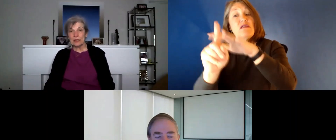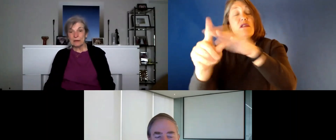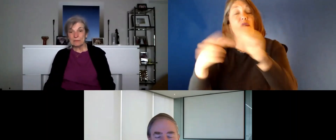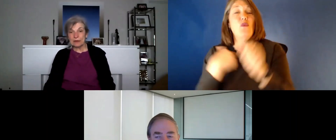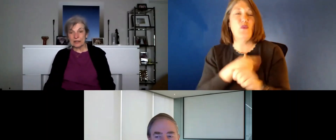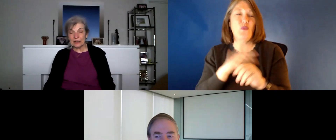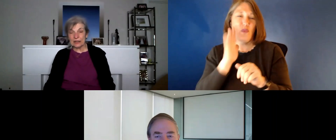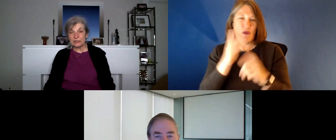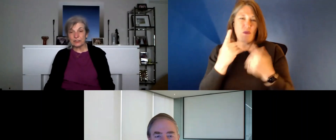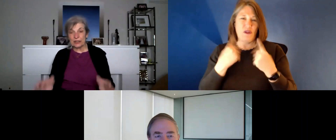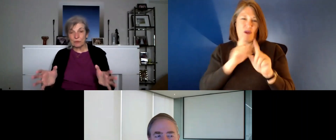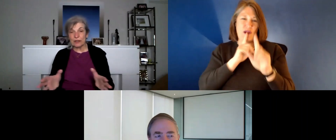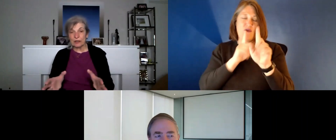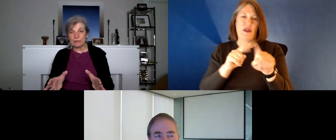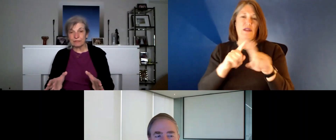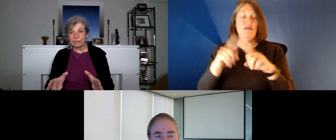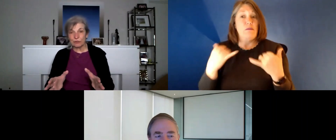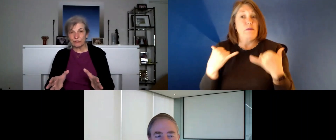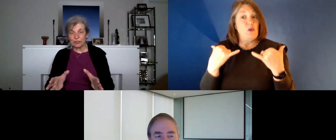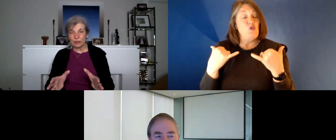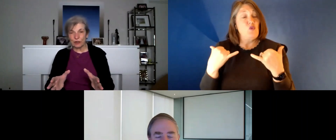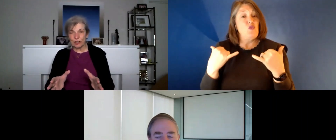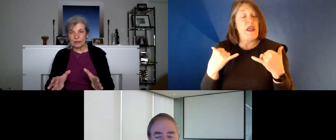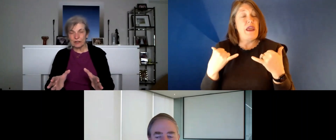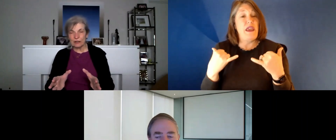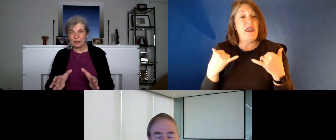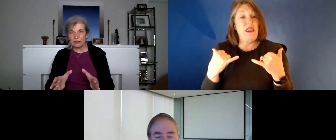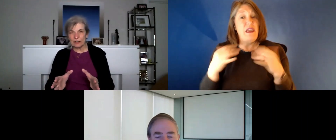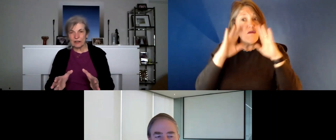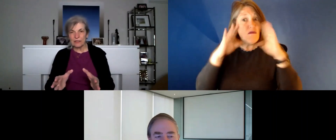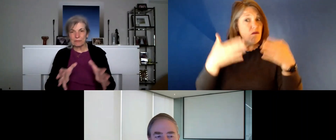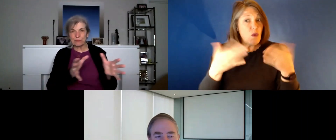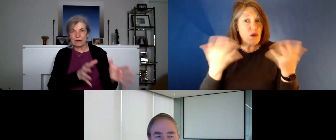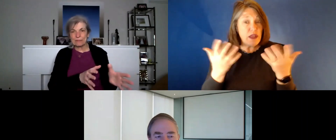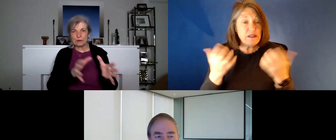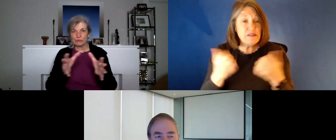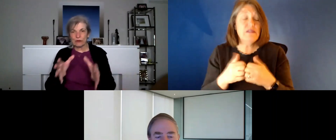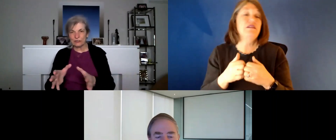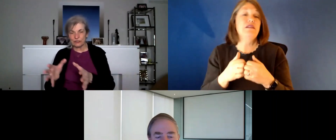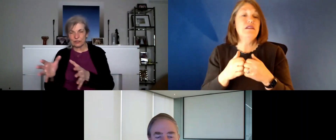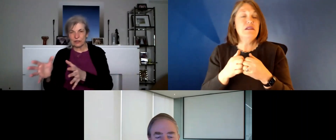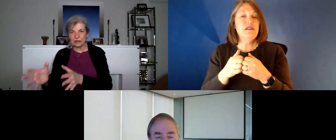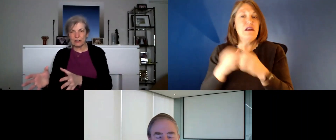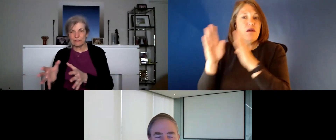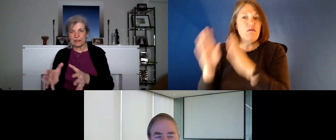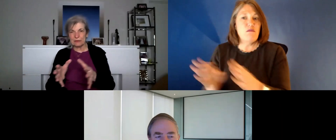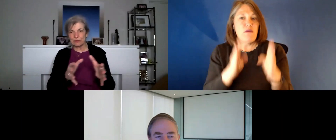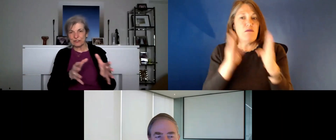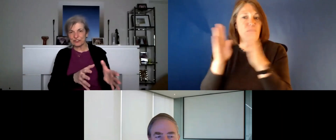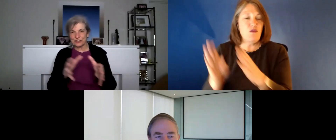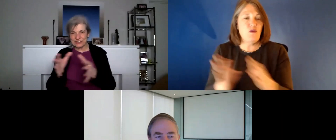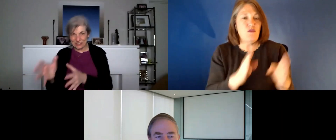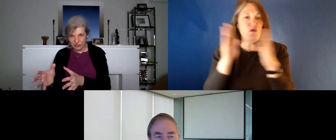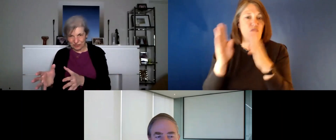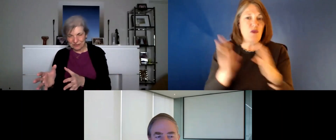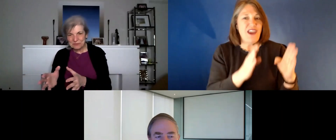06:12:32 But today, we are focusing on the preparation of a presentation.